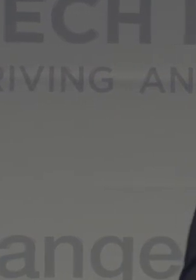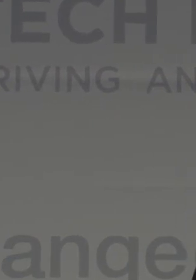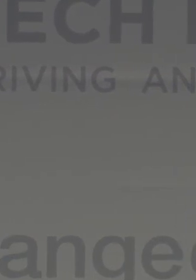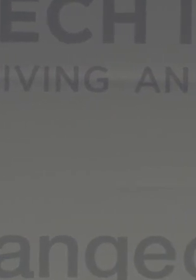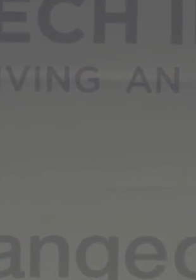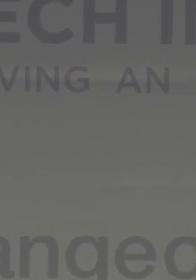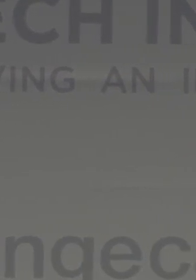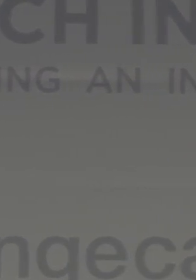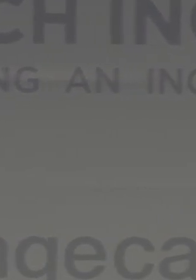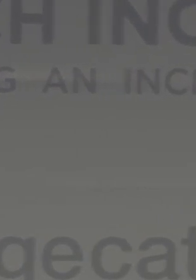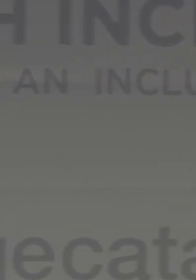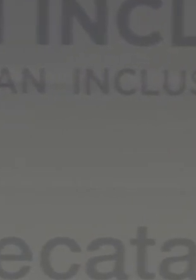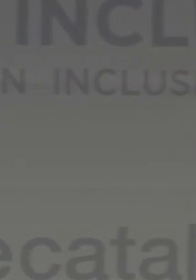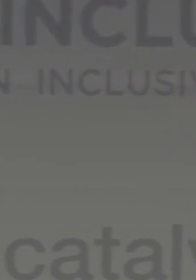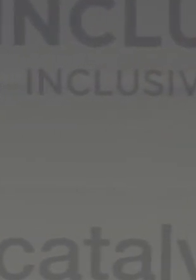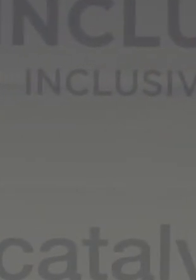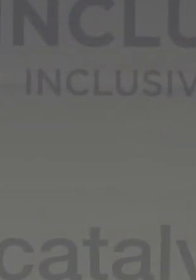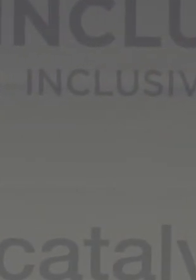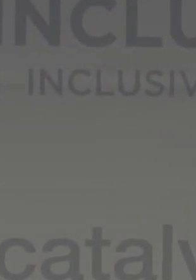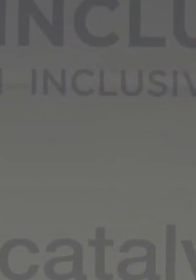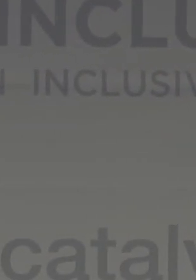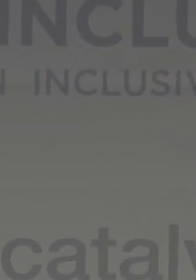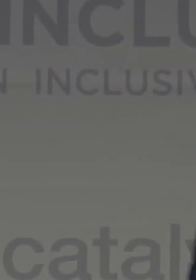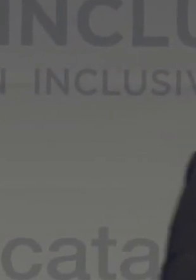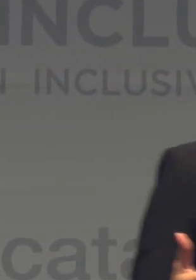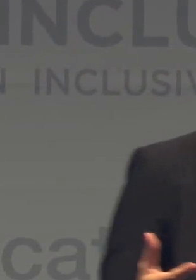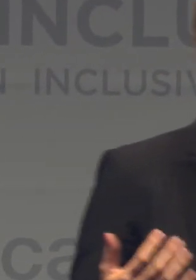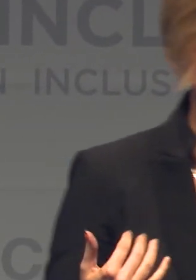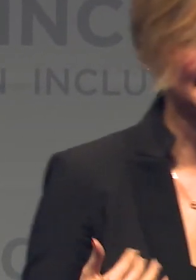and we create opportunity because we look at the world differently we think